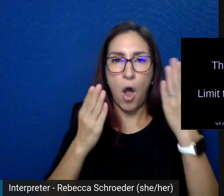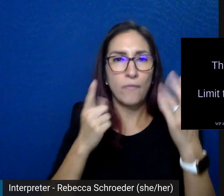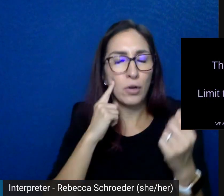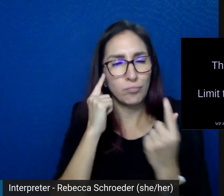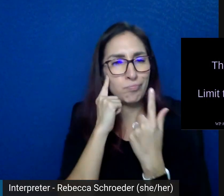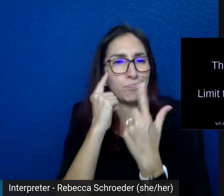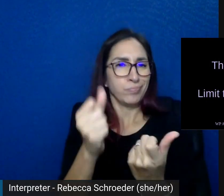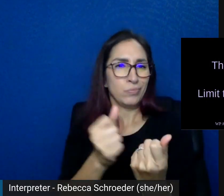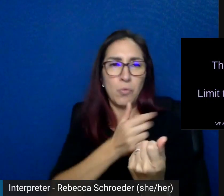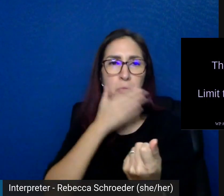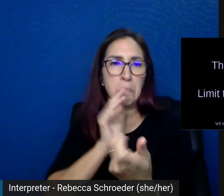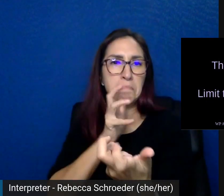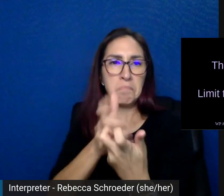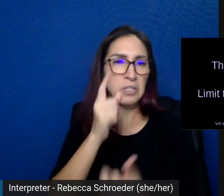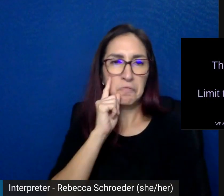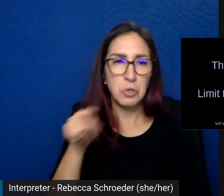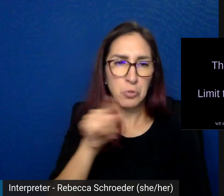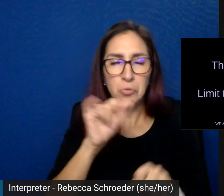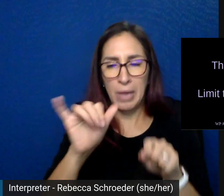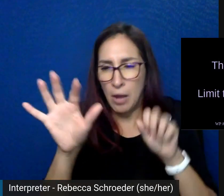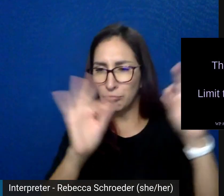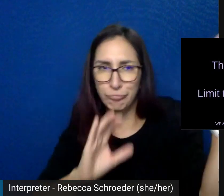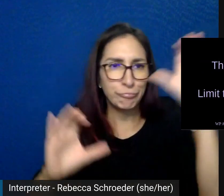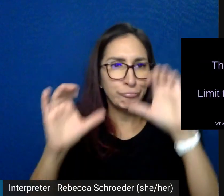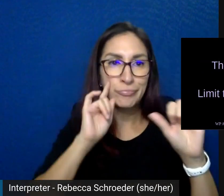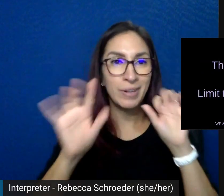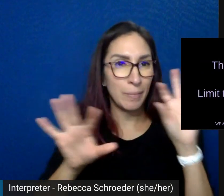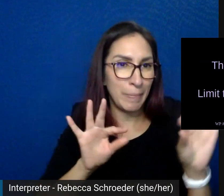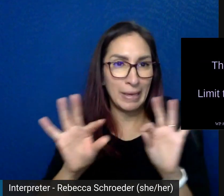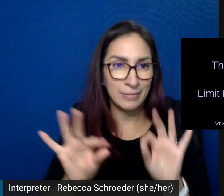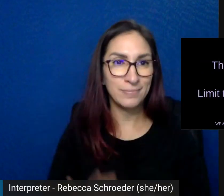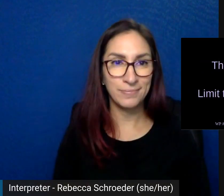There are also a million different fonts to choose from; however,